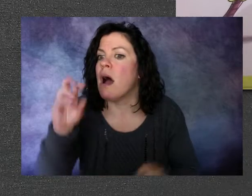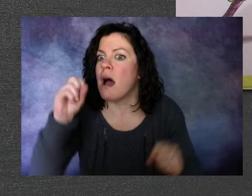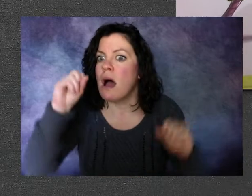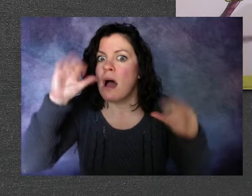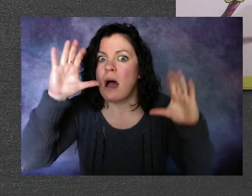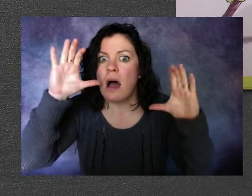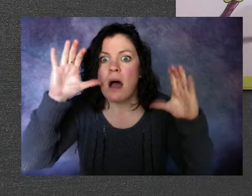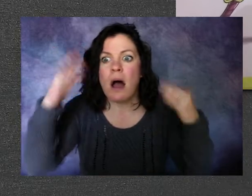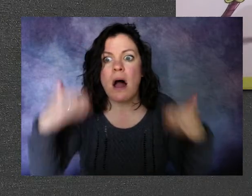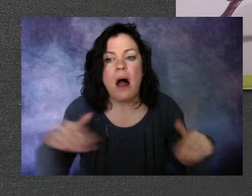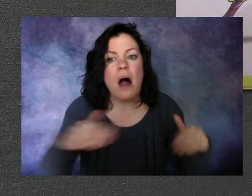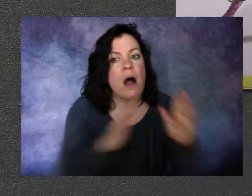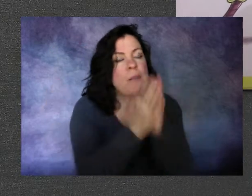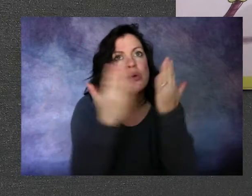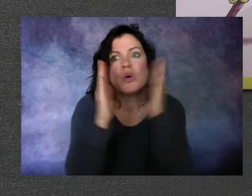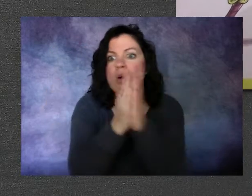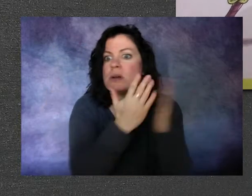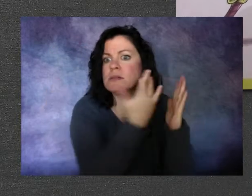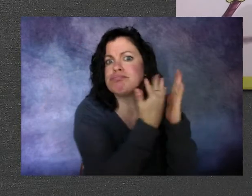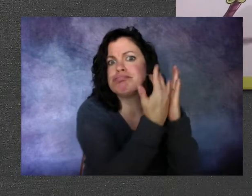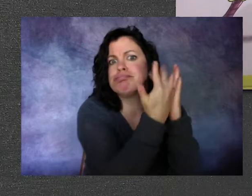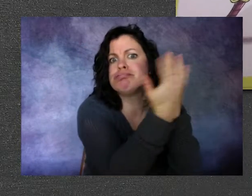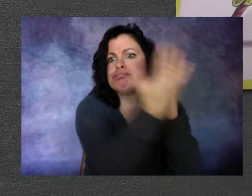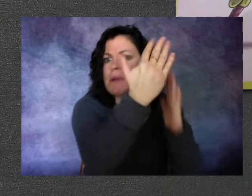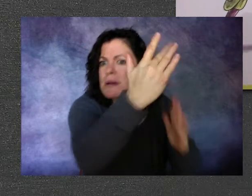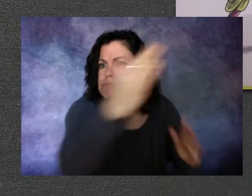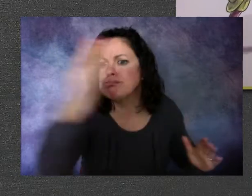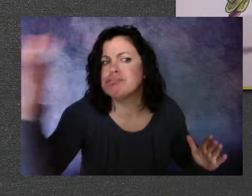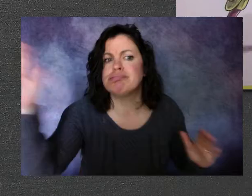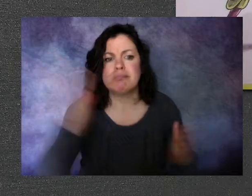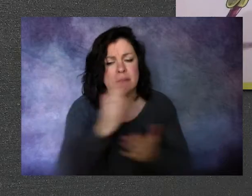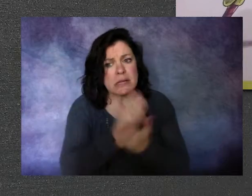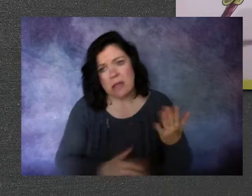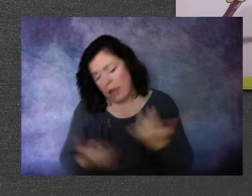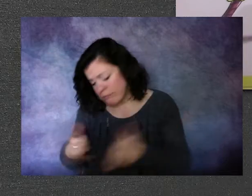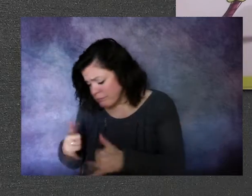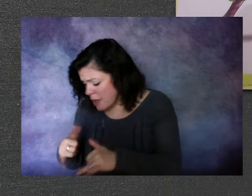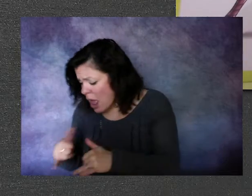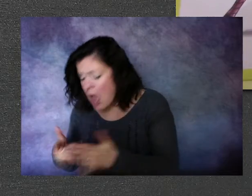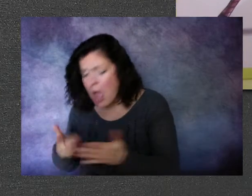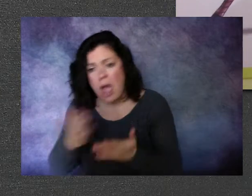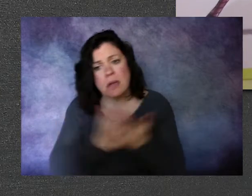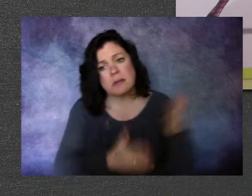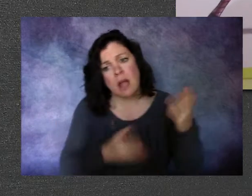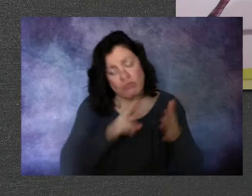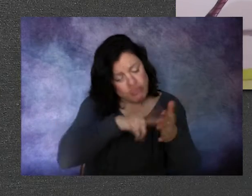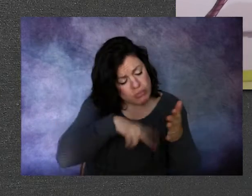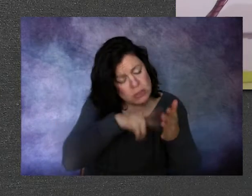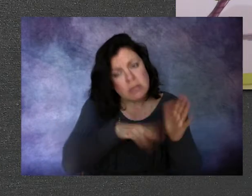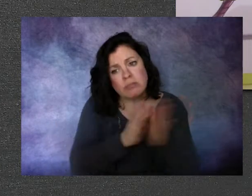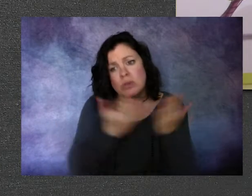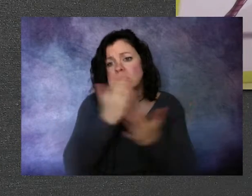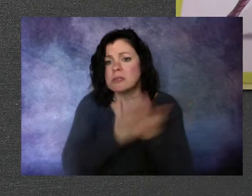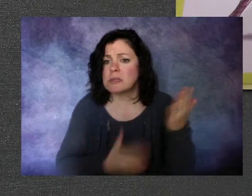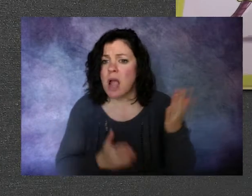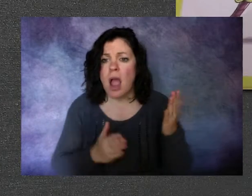Everywhere he looked, people were reading. Some people read quietly to themselves, but in the children's room,